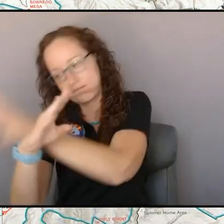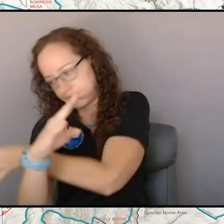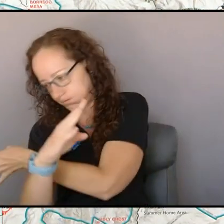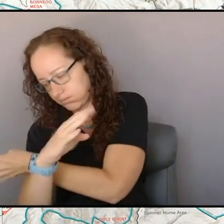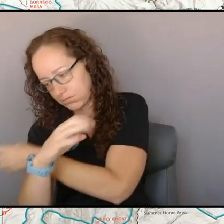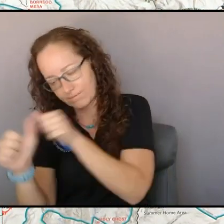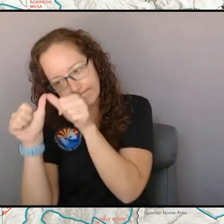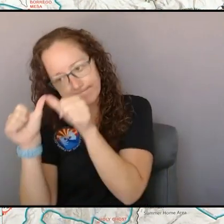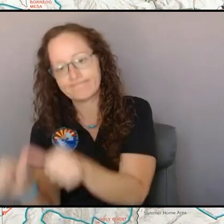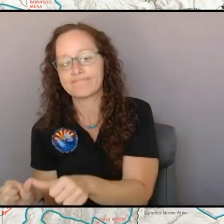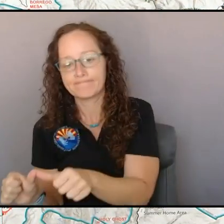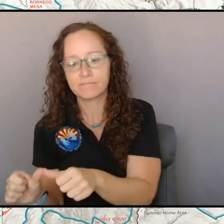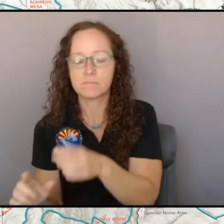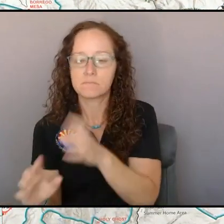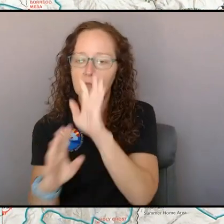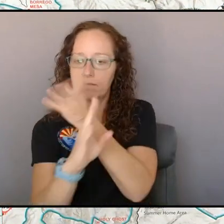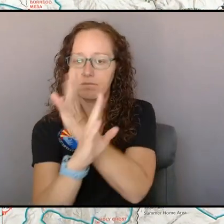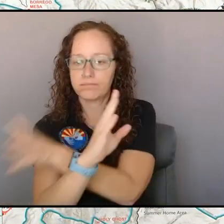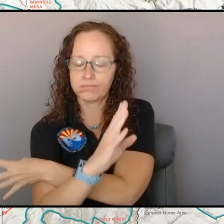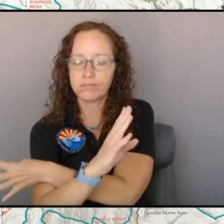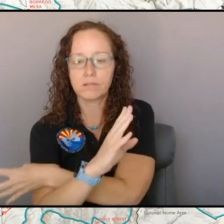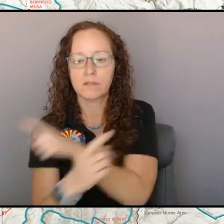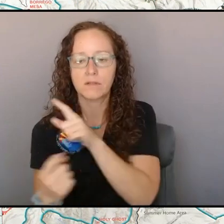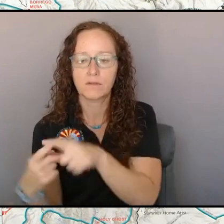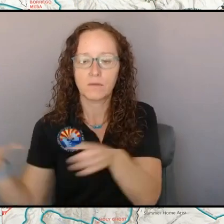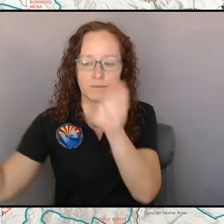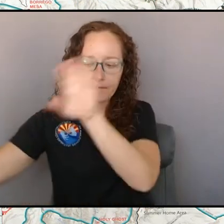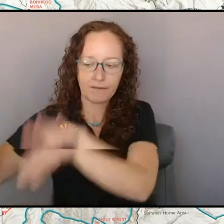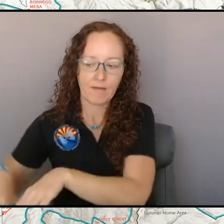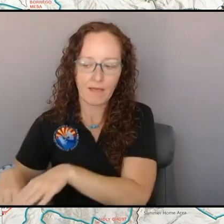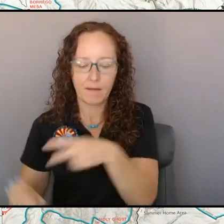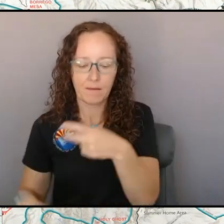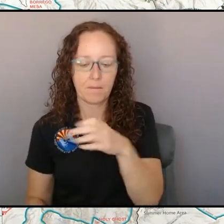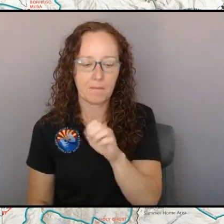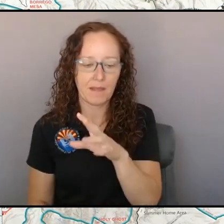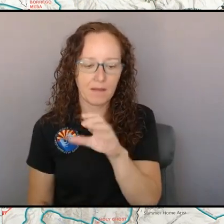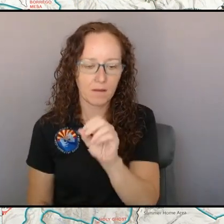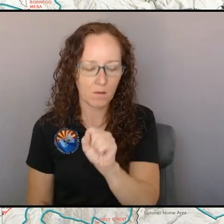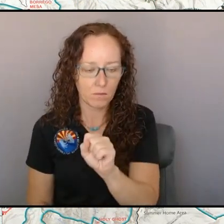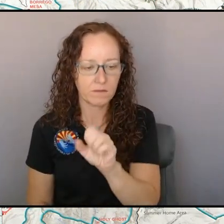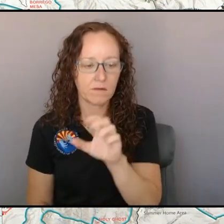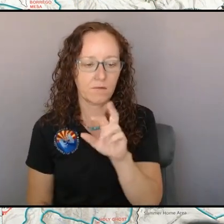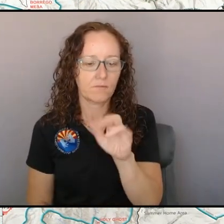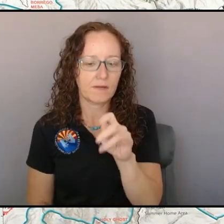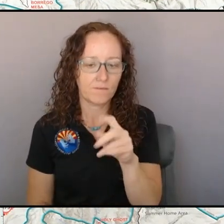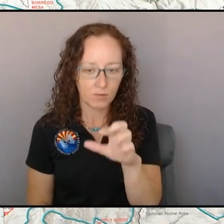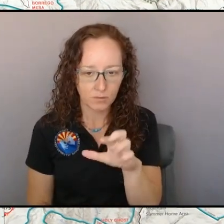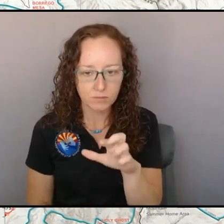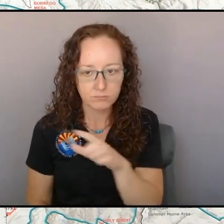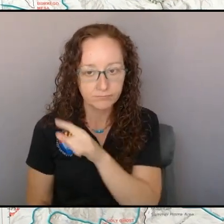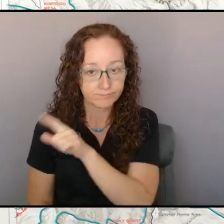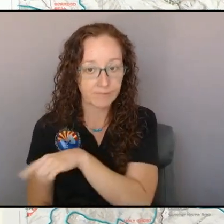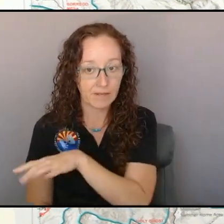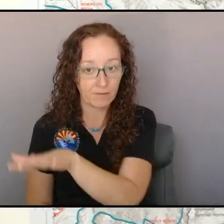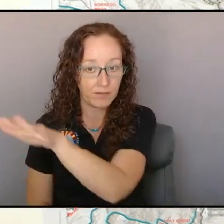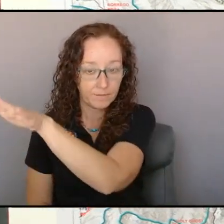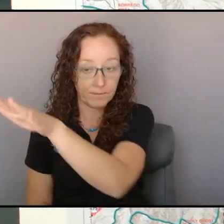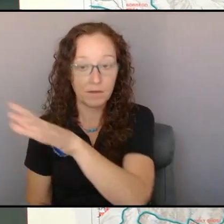into the Pecos River Valley. So, you might have noticed that we have some status changes you know in the Holy Ghost,